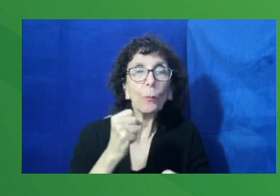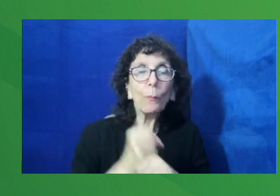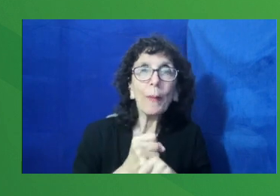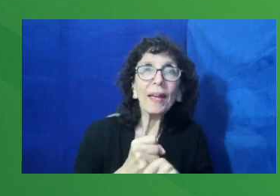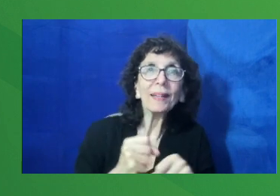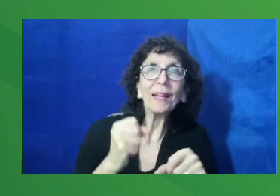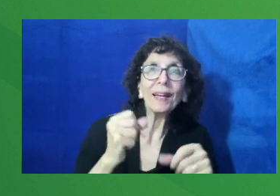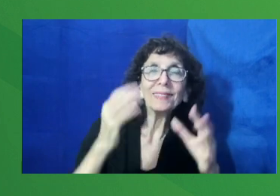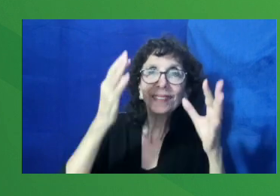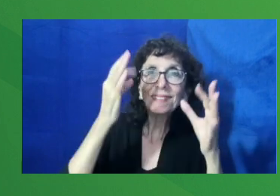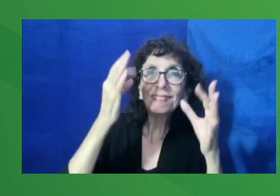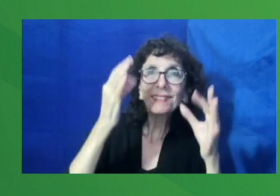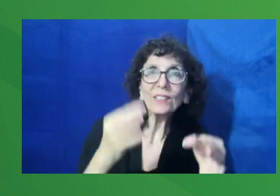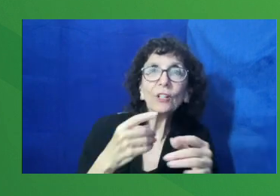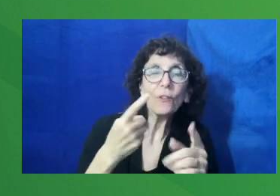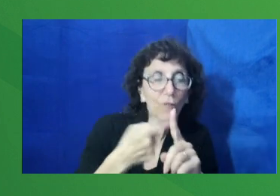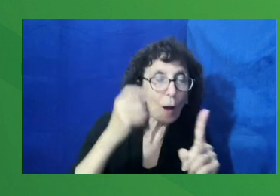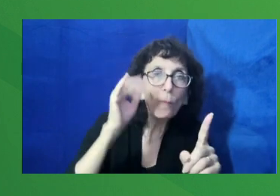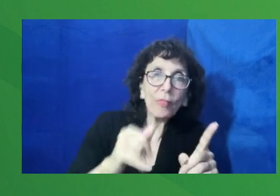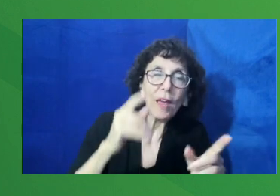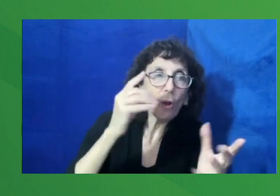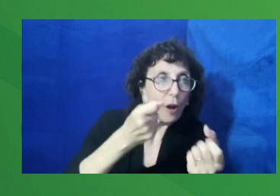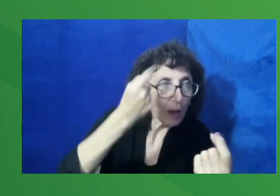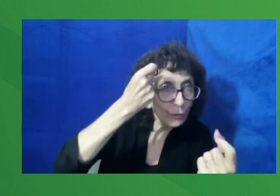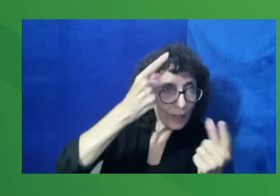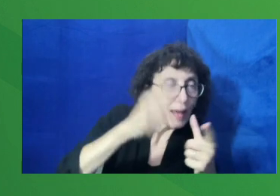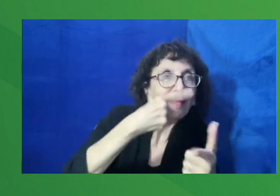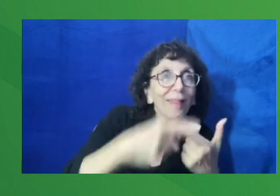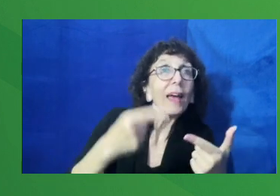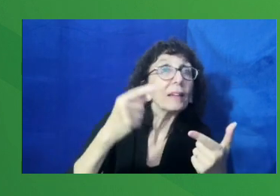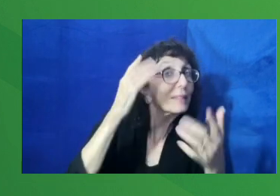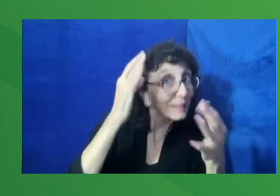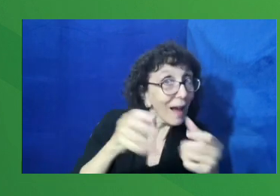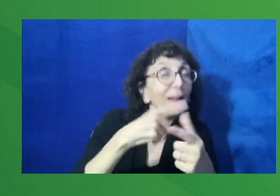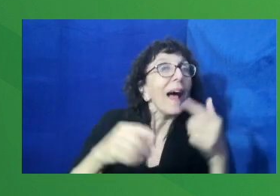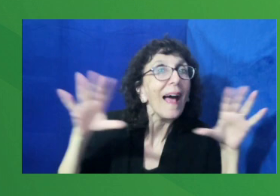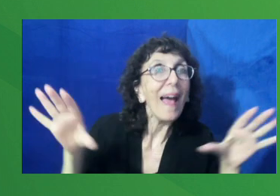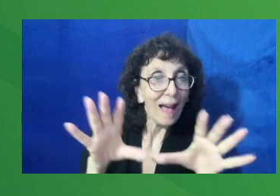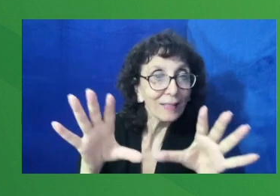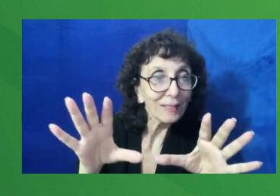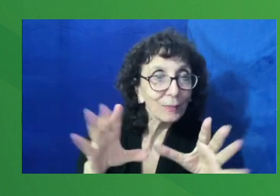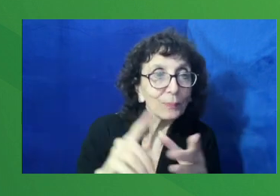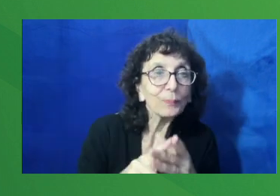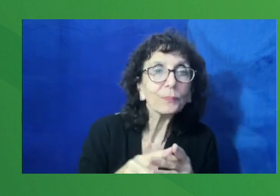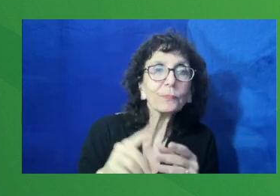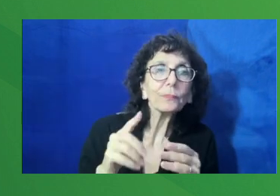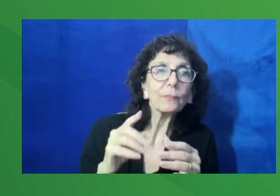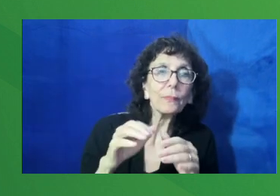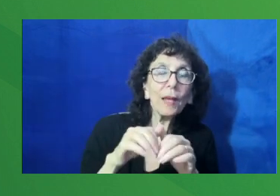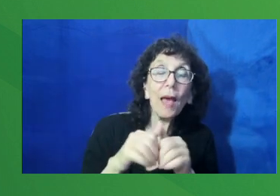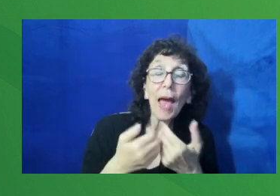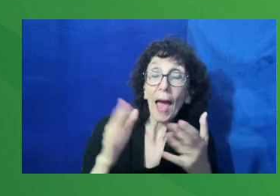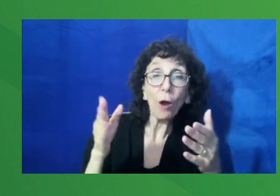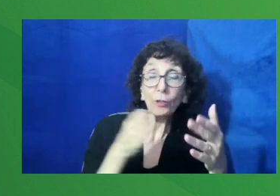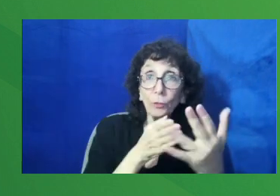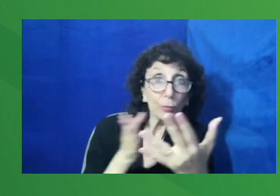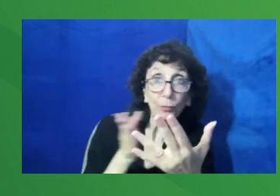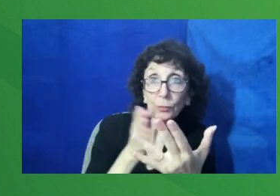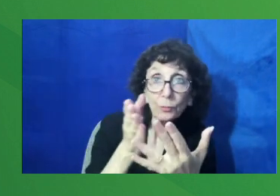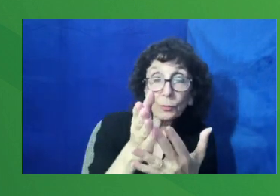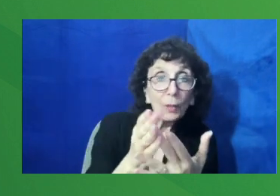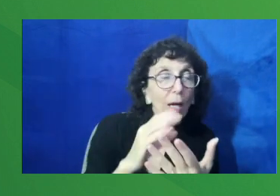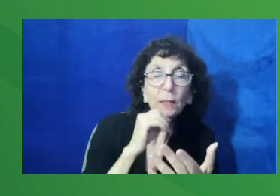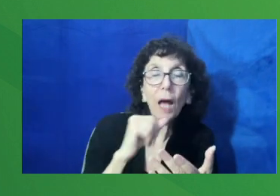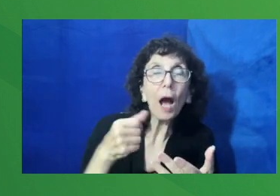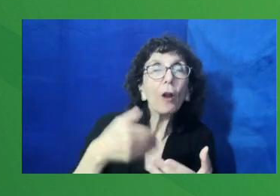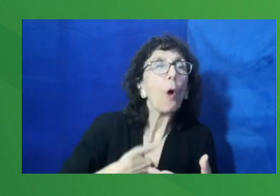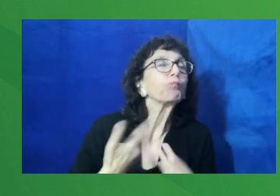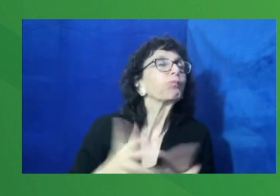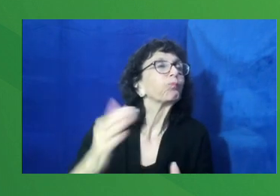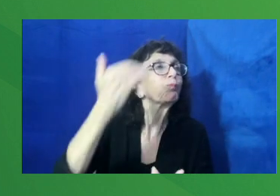upon them. Next. The roadmap to informed climate action is not intuitive, nor is it easy. We know